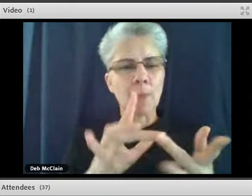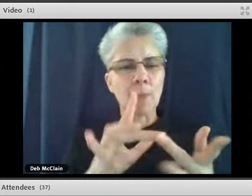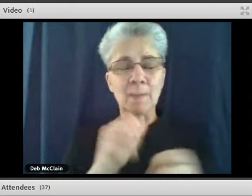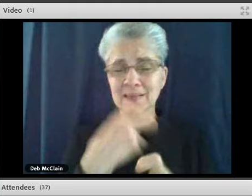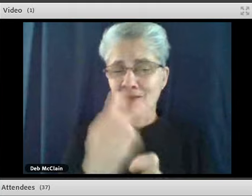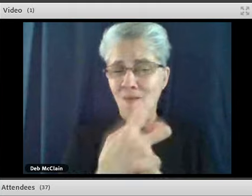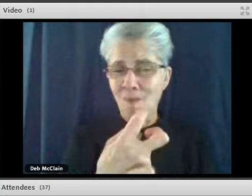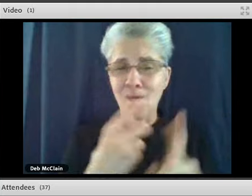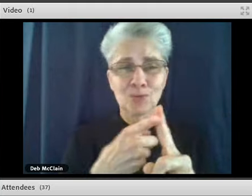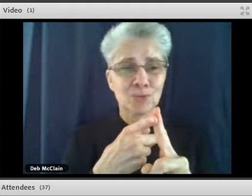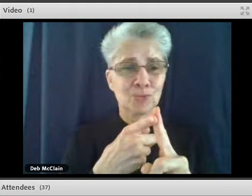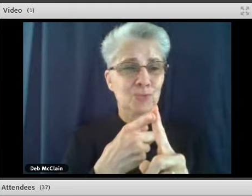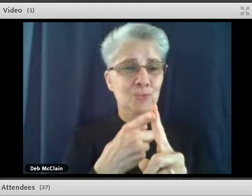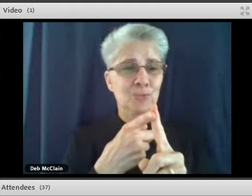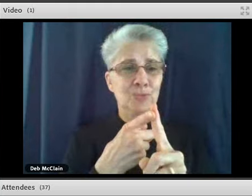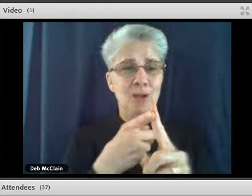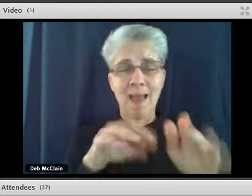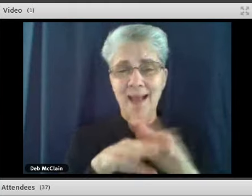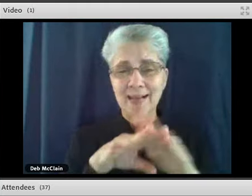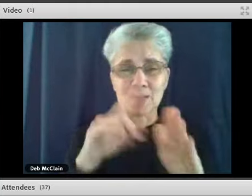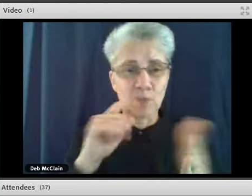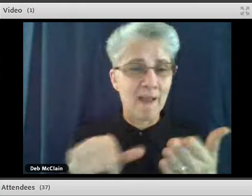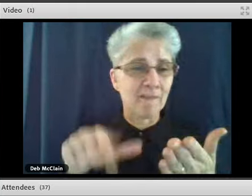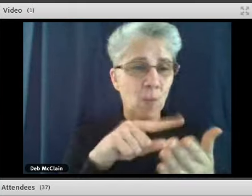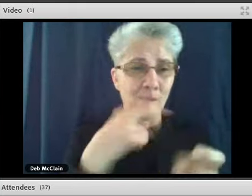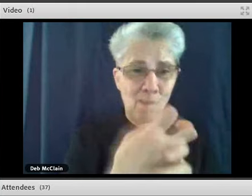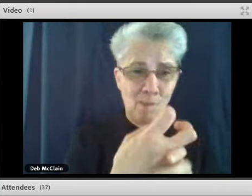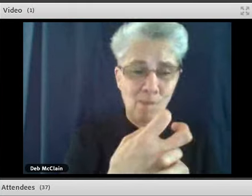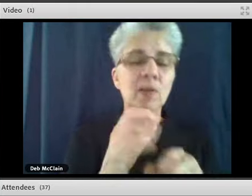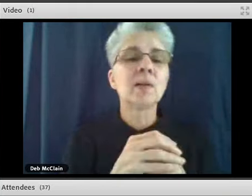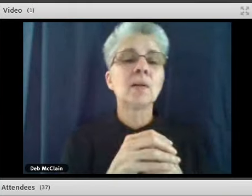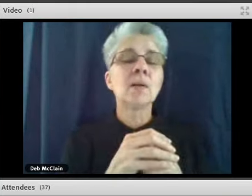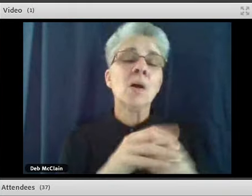which makes it really hard to make it accessible for everyone.